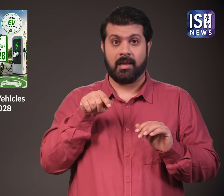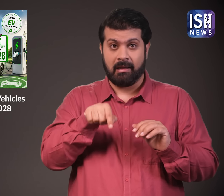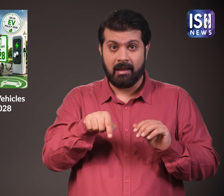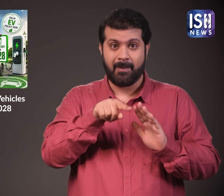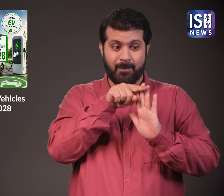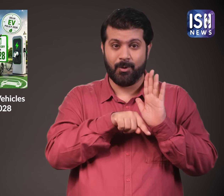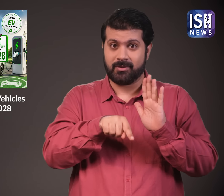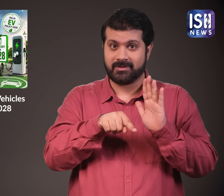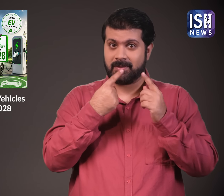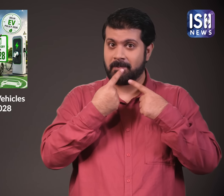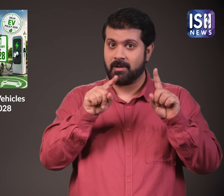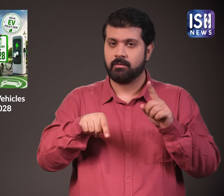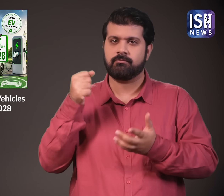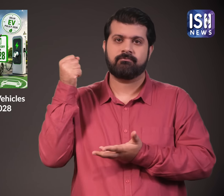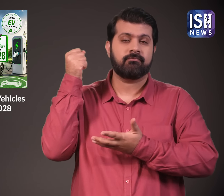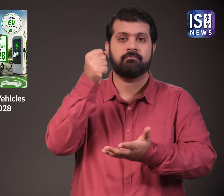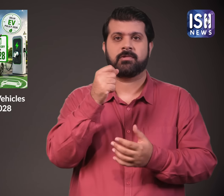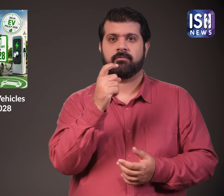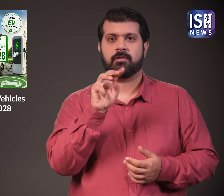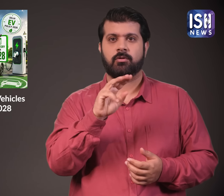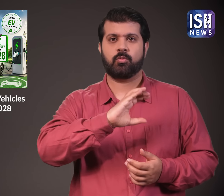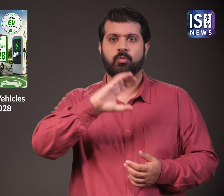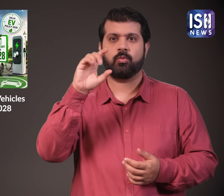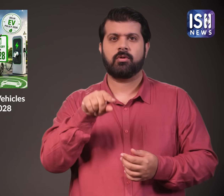The policy has a budget of ₹7,000 crore